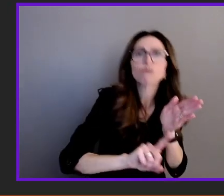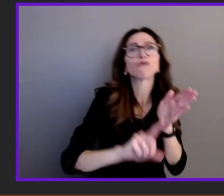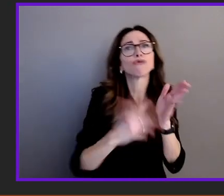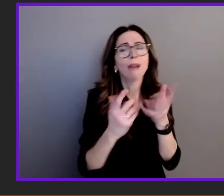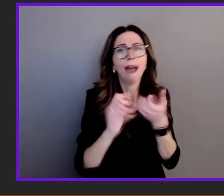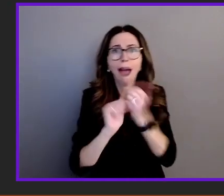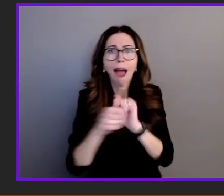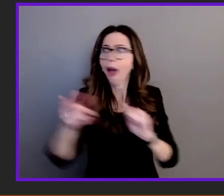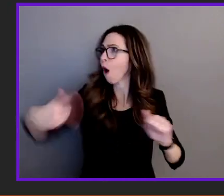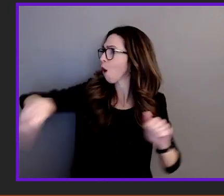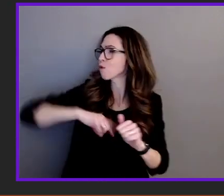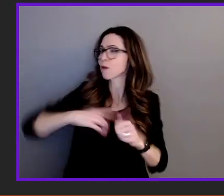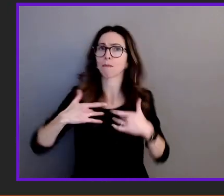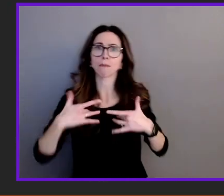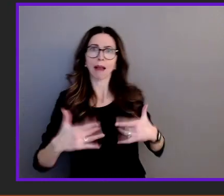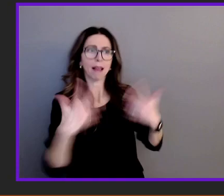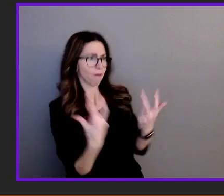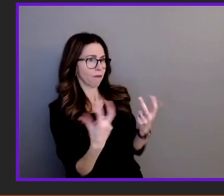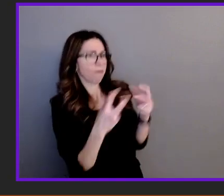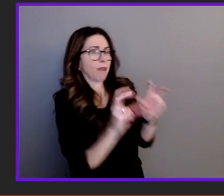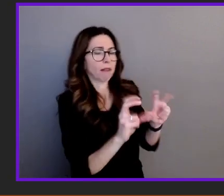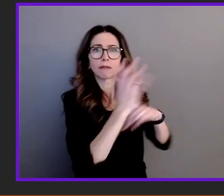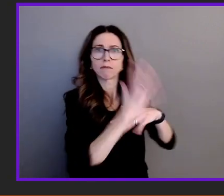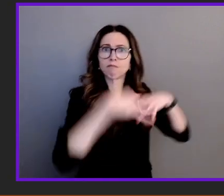This research was done with the Mi’kmaq